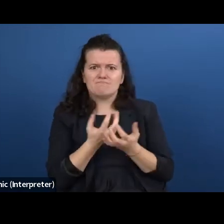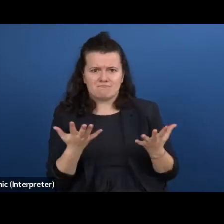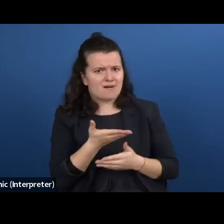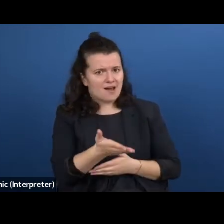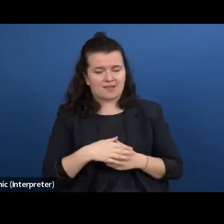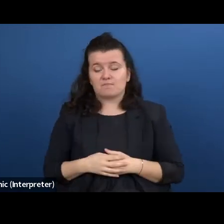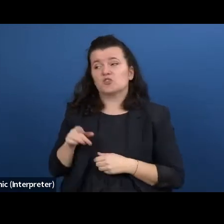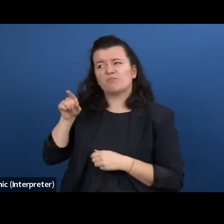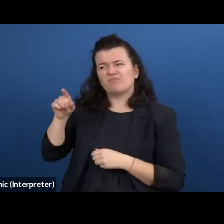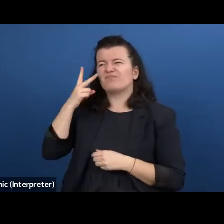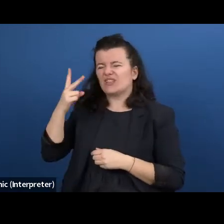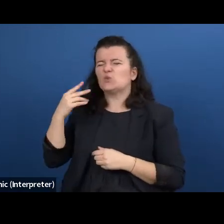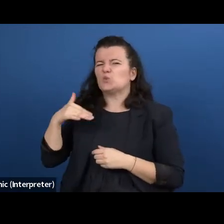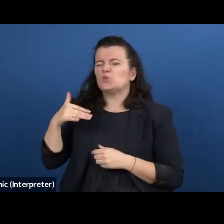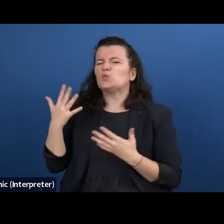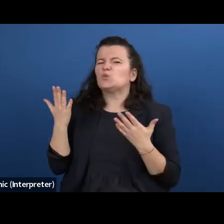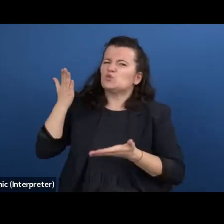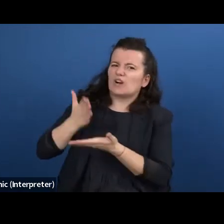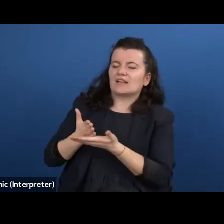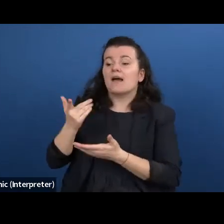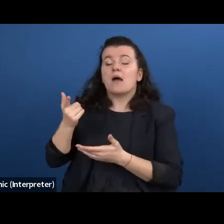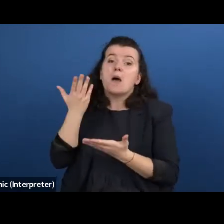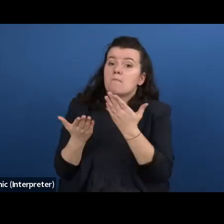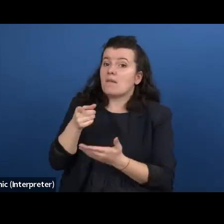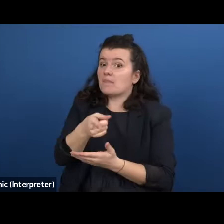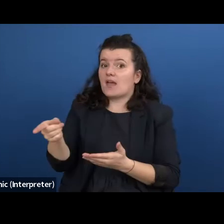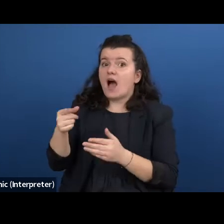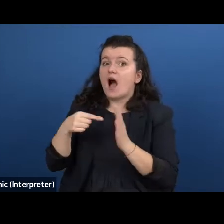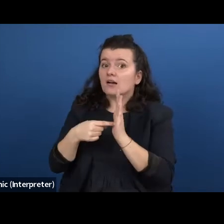between some form of disabilities and different patterns of trafficking.